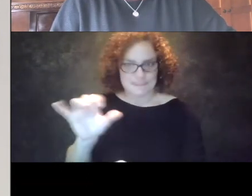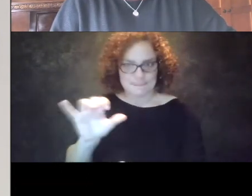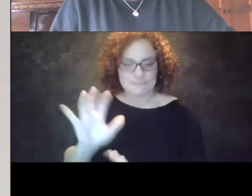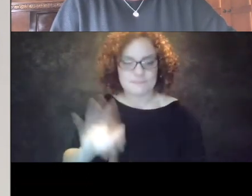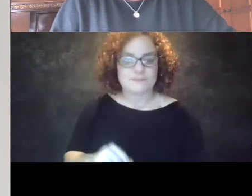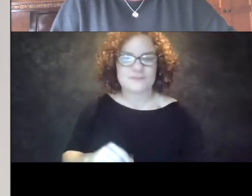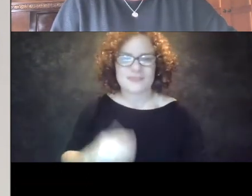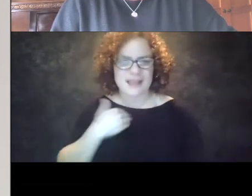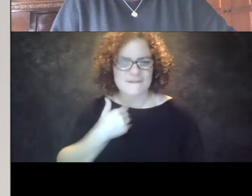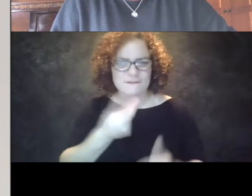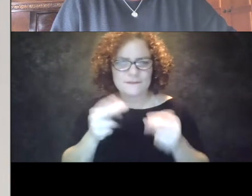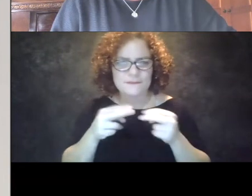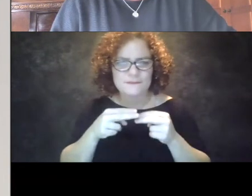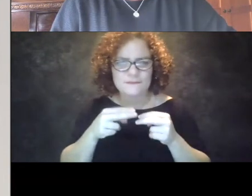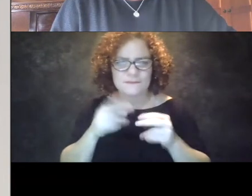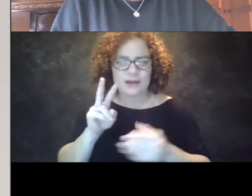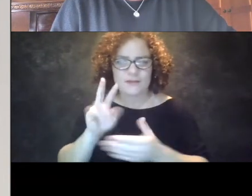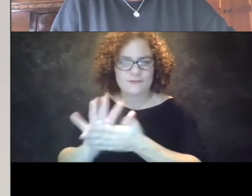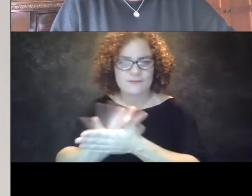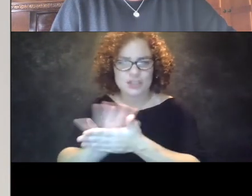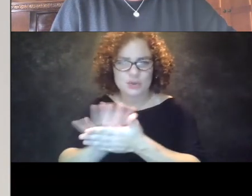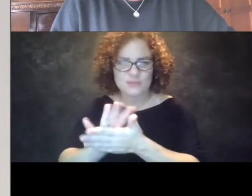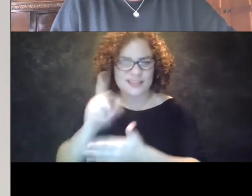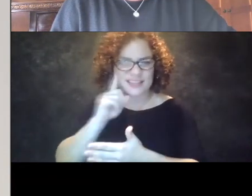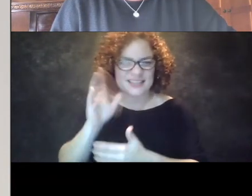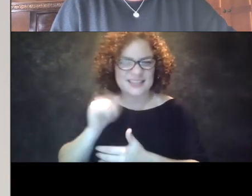might be the most helpful thing to do in the short amount of time and then we'll take questions.